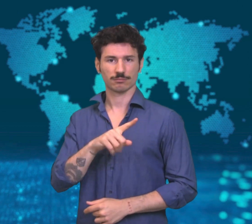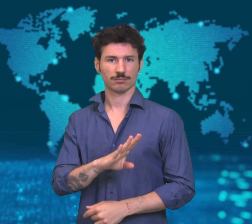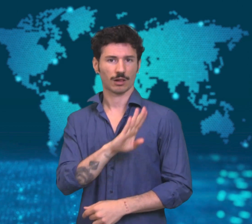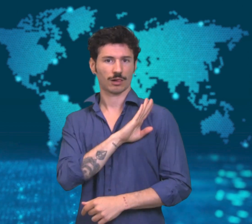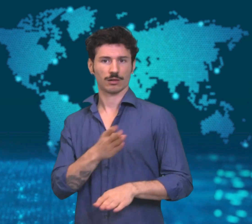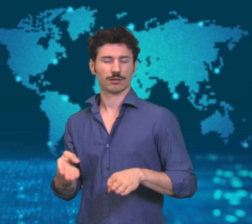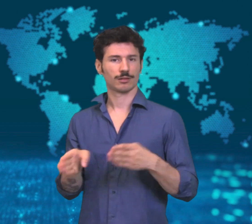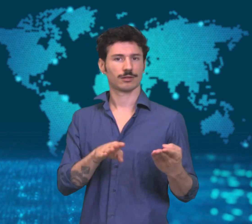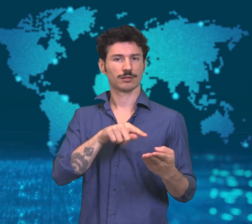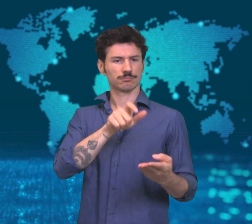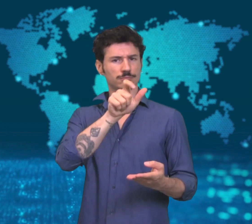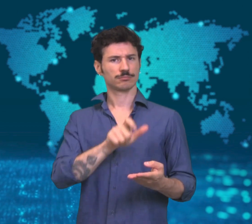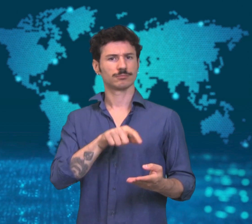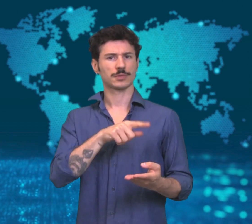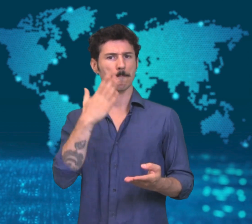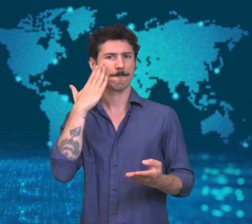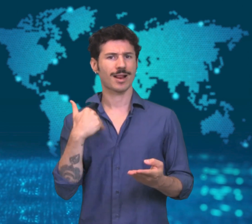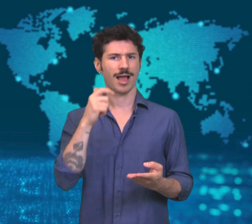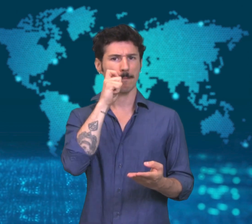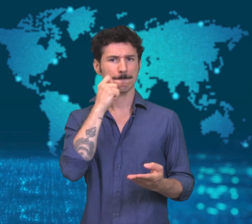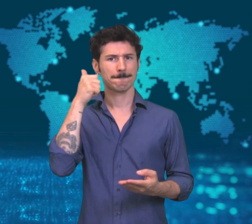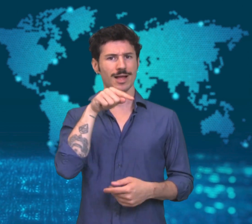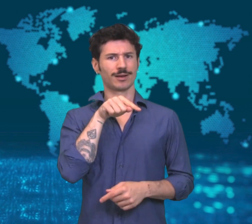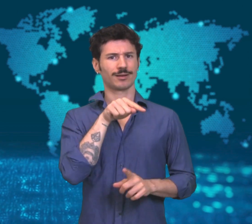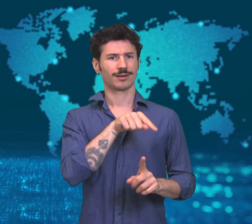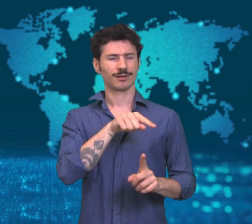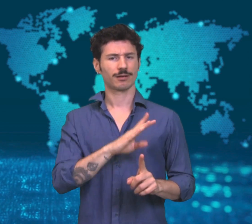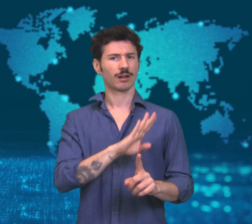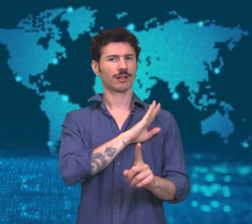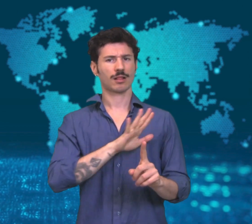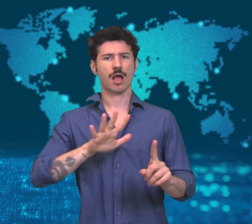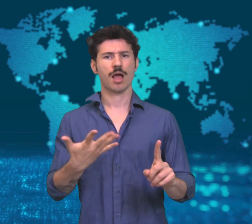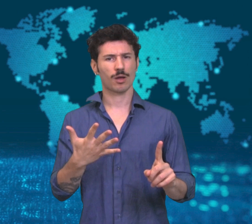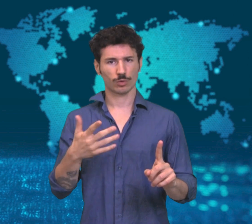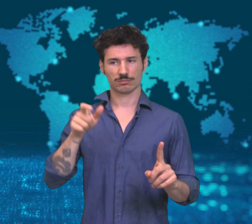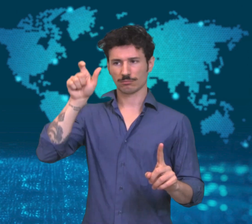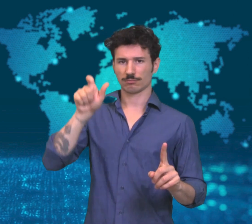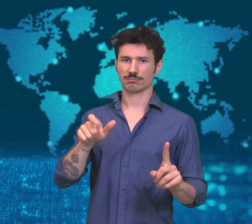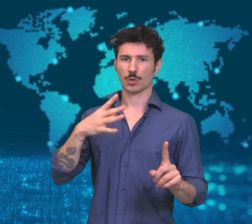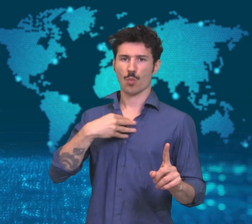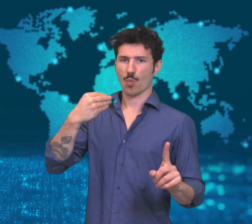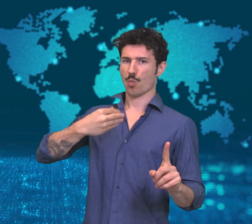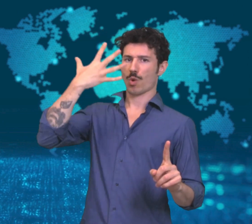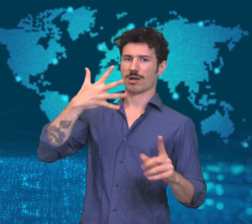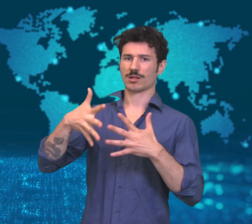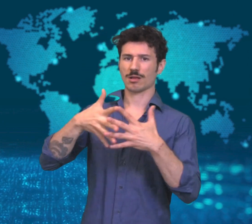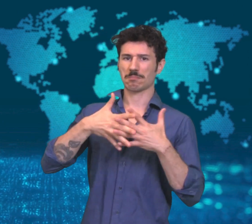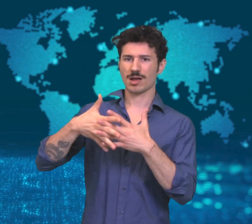a black man who died after a white American police officer